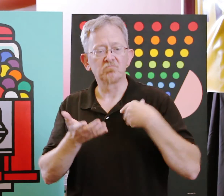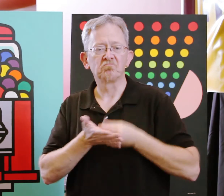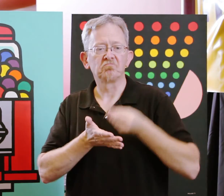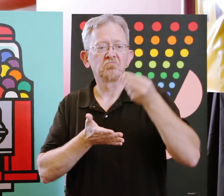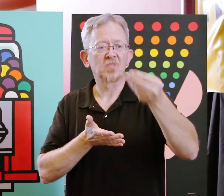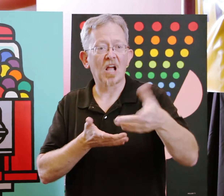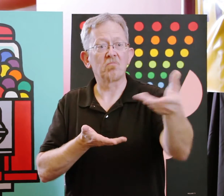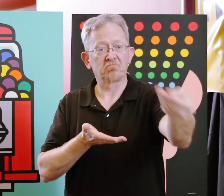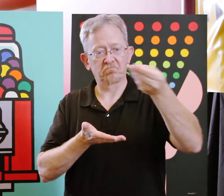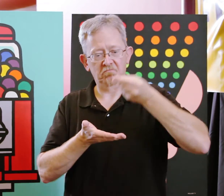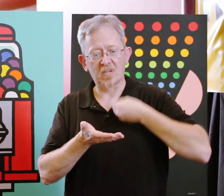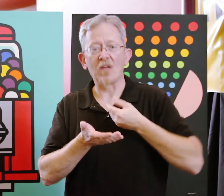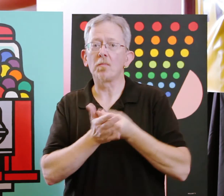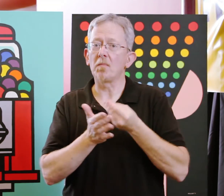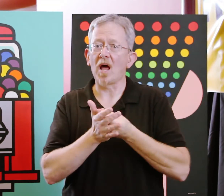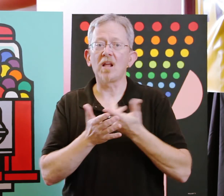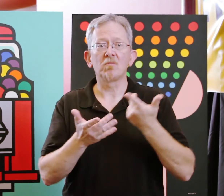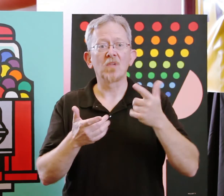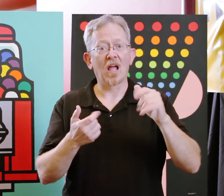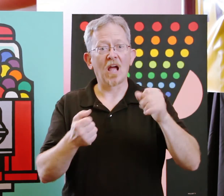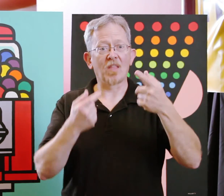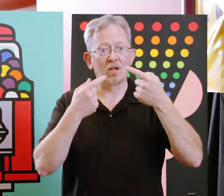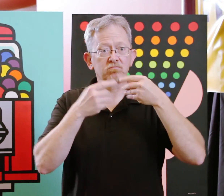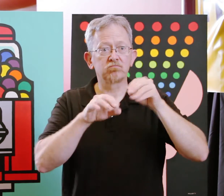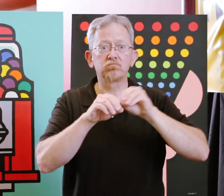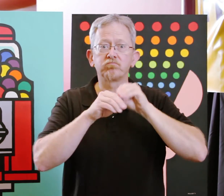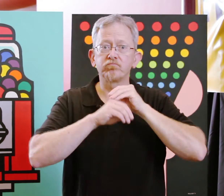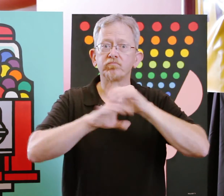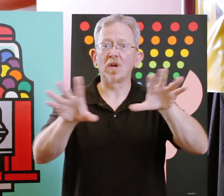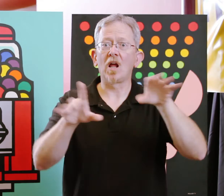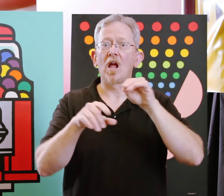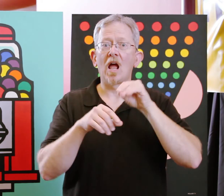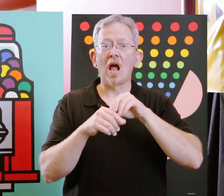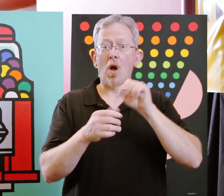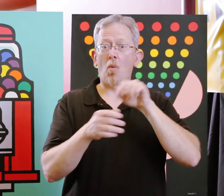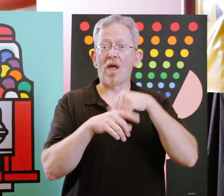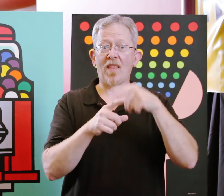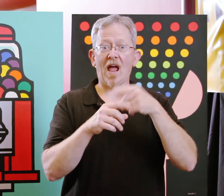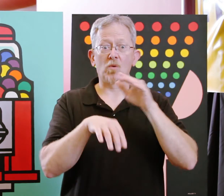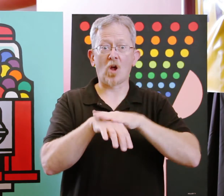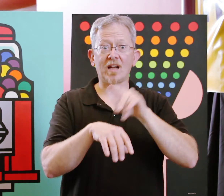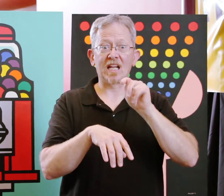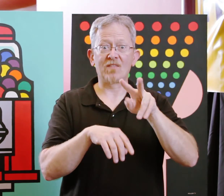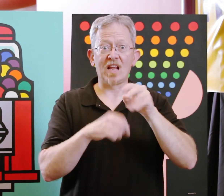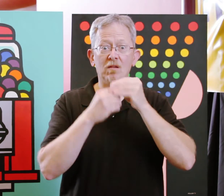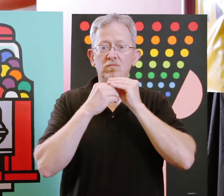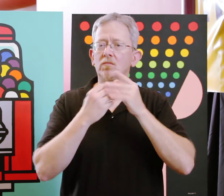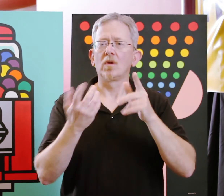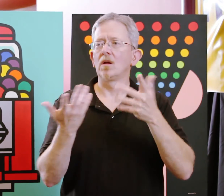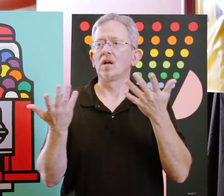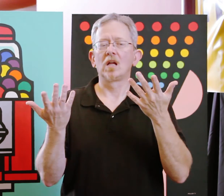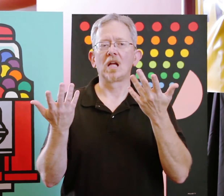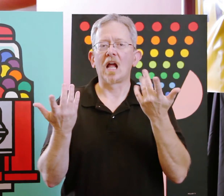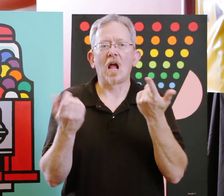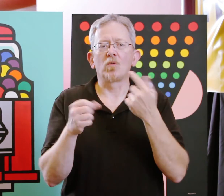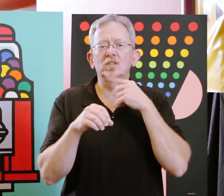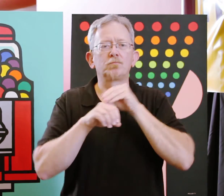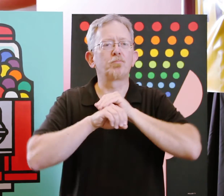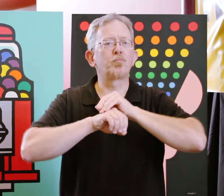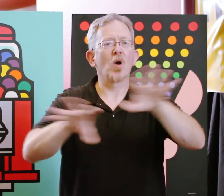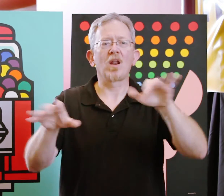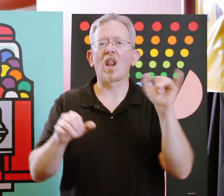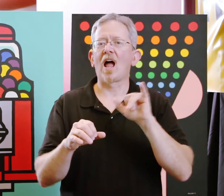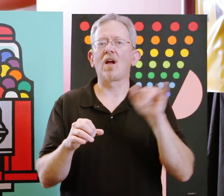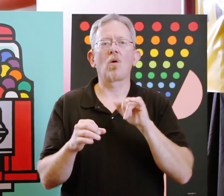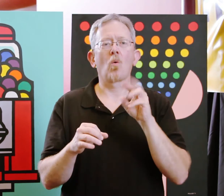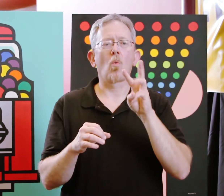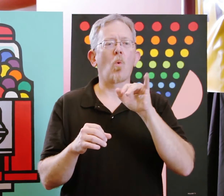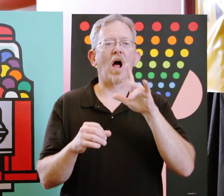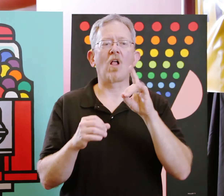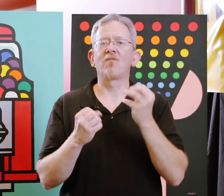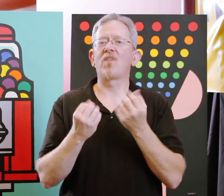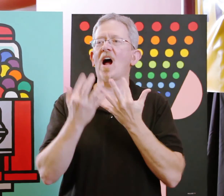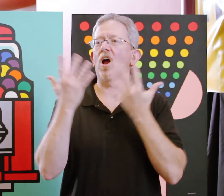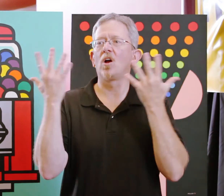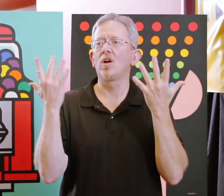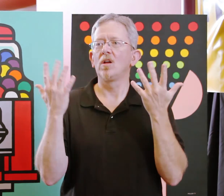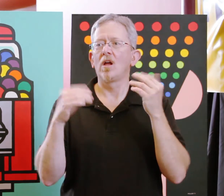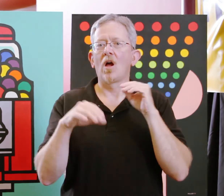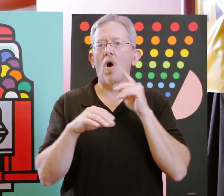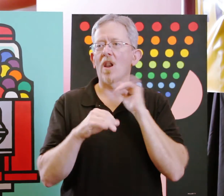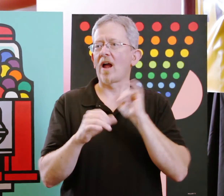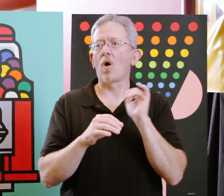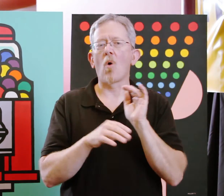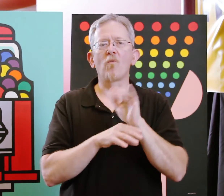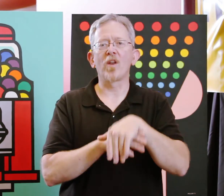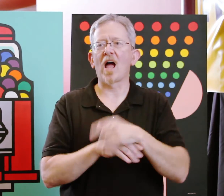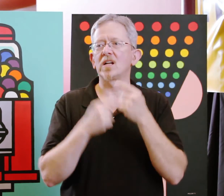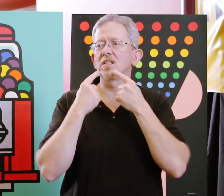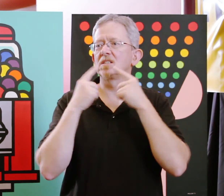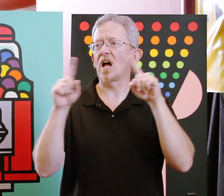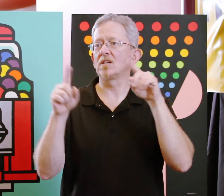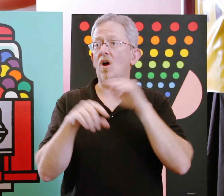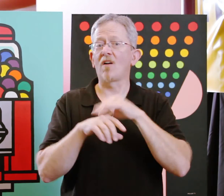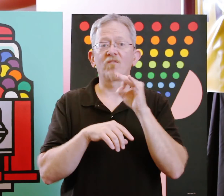We exchanged services and it spread out. When it was on TV, it spread like wildfire, like overnight success.